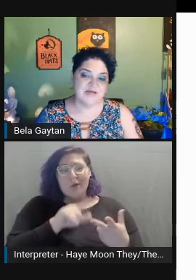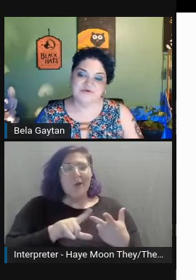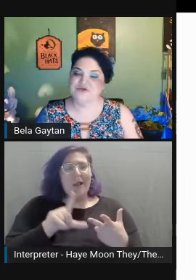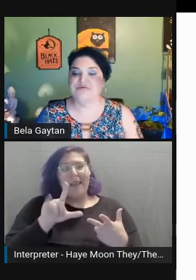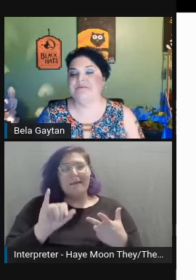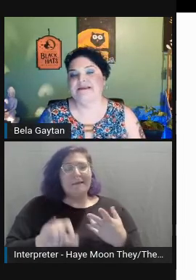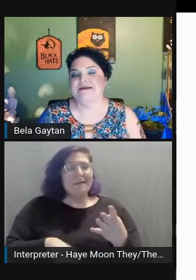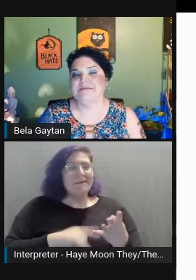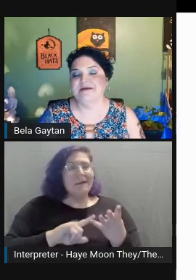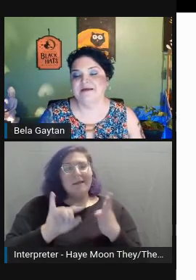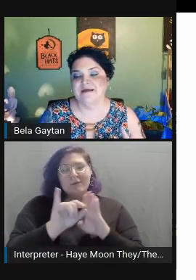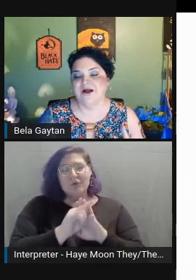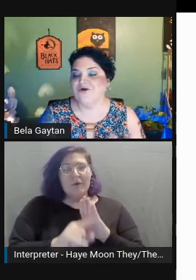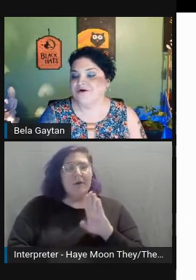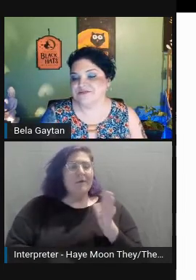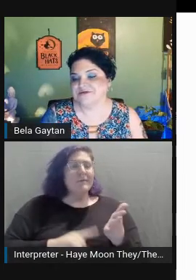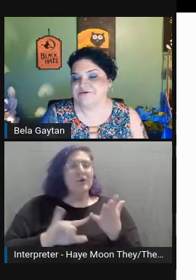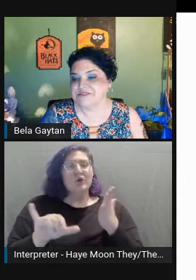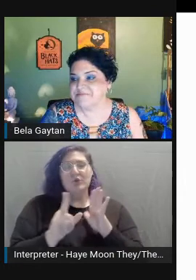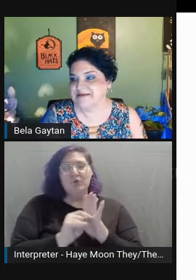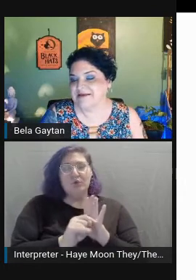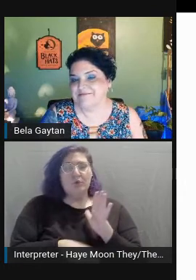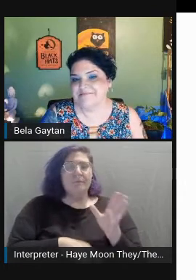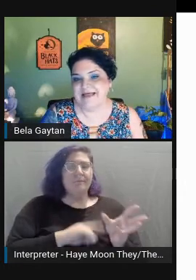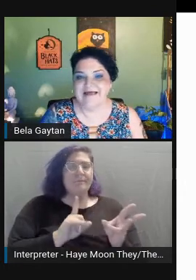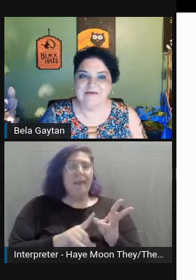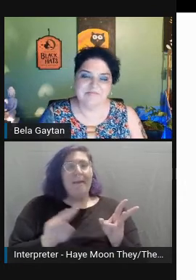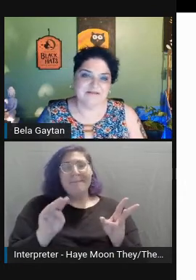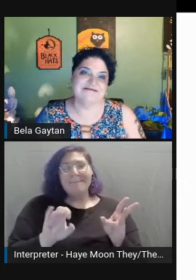YouTube and Medium are also just my name @BelaGaytan.